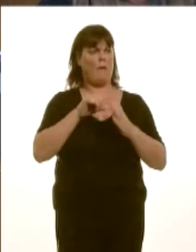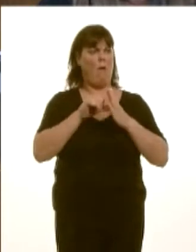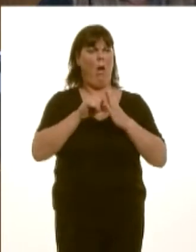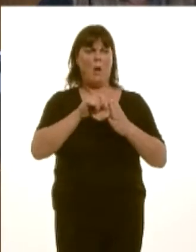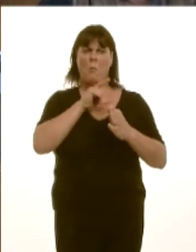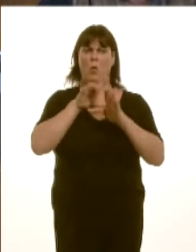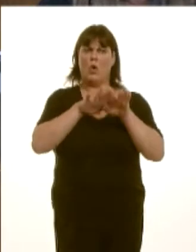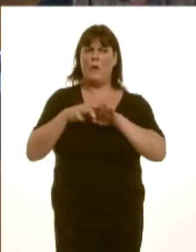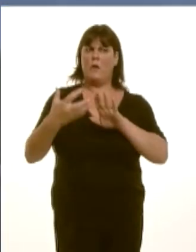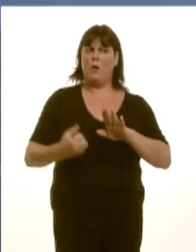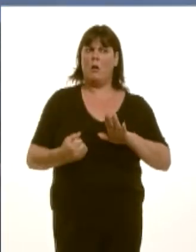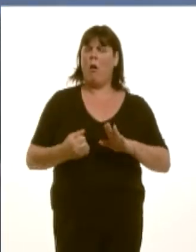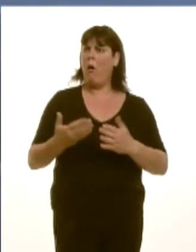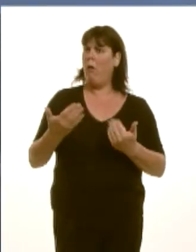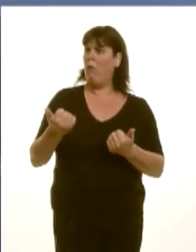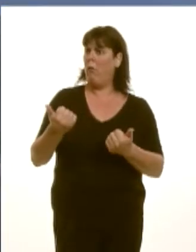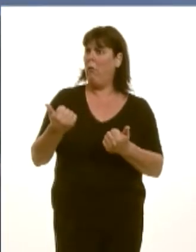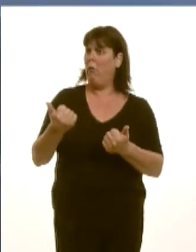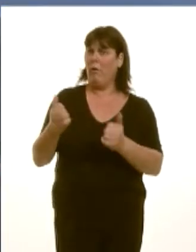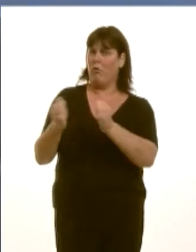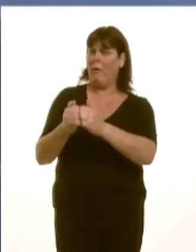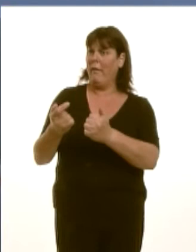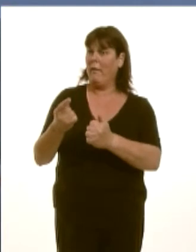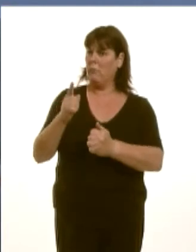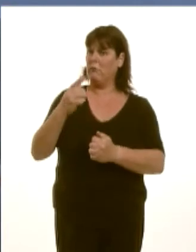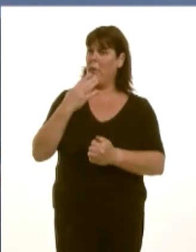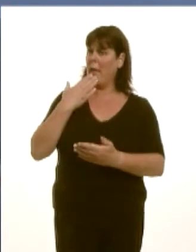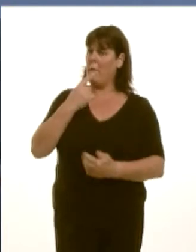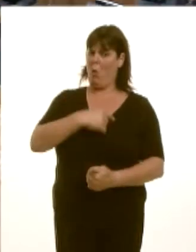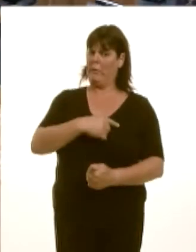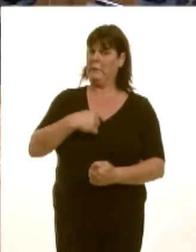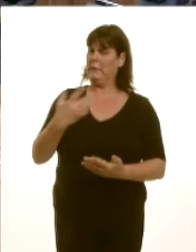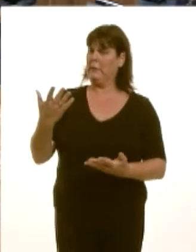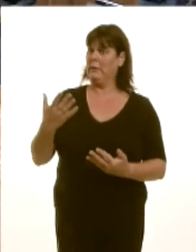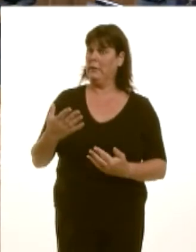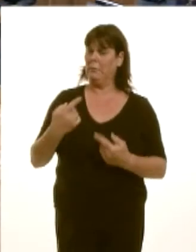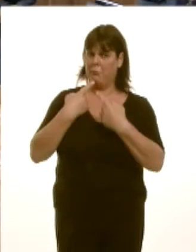I think that the comments about fundamental dishonesty do not apply to him, certainly not today. I welcome that.